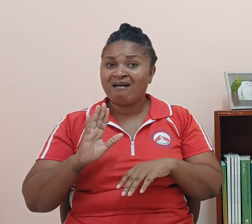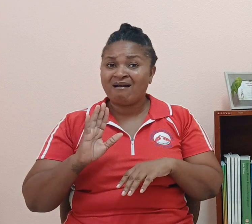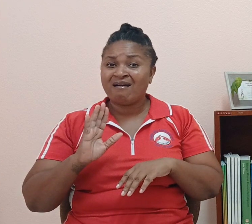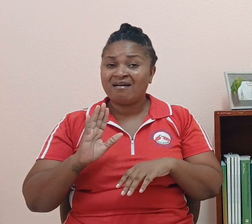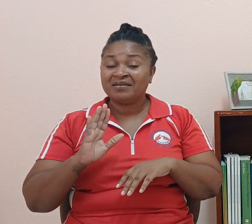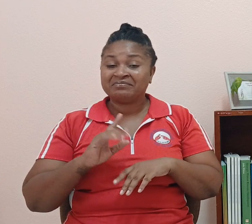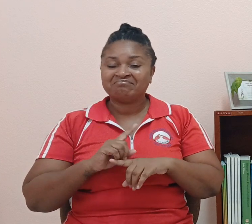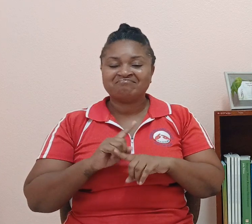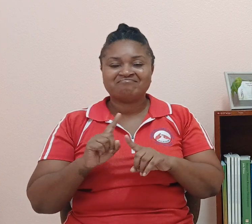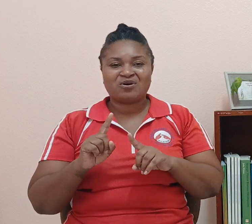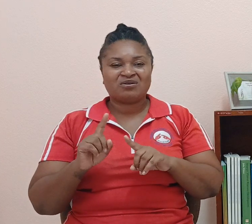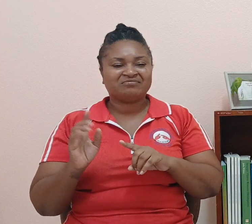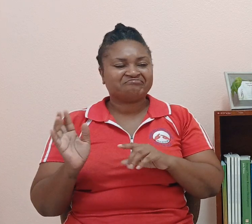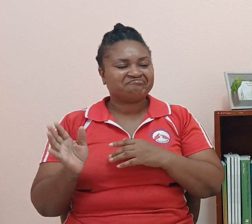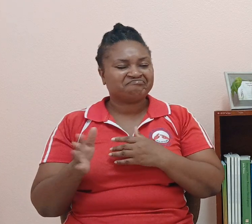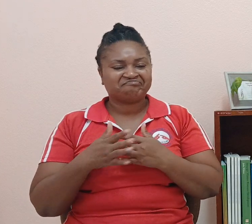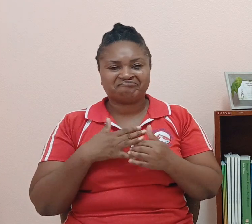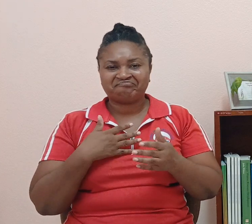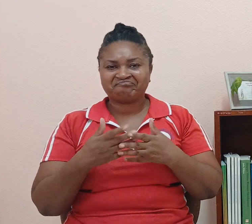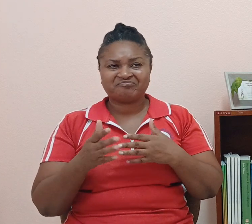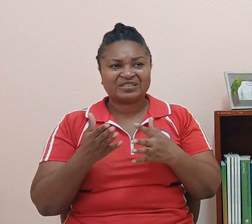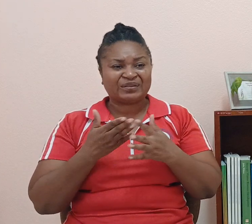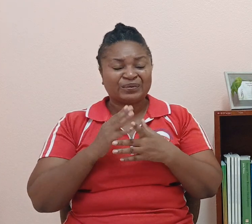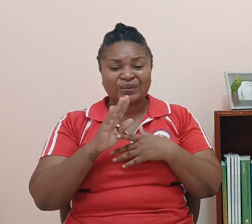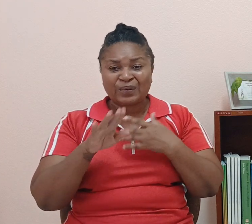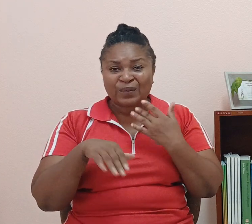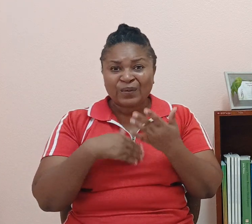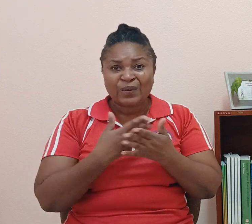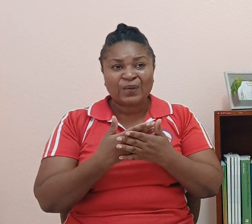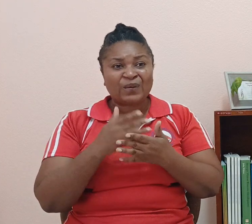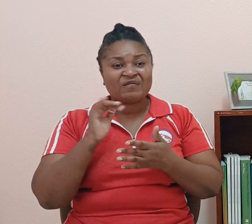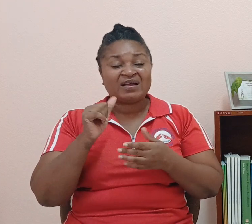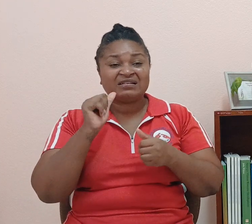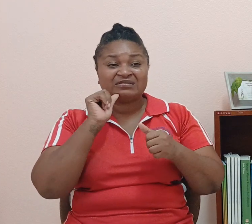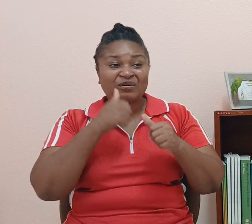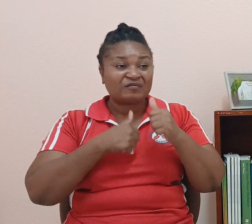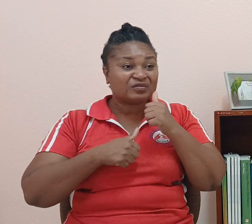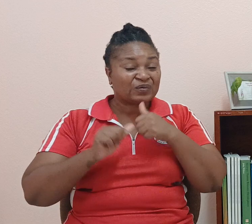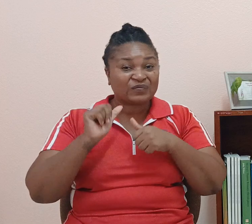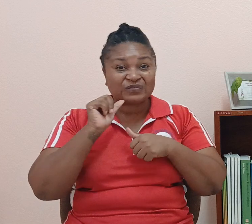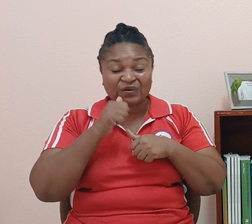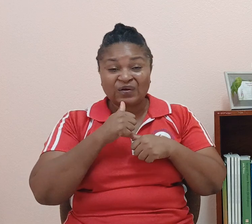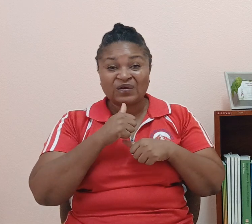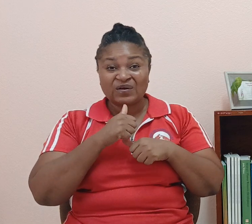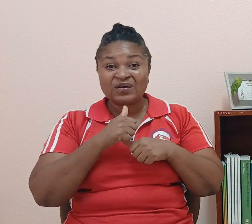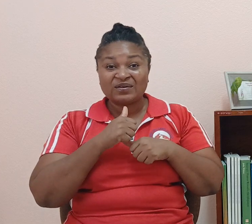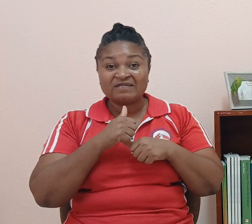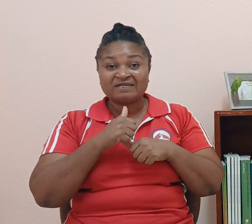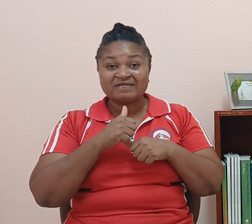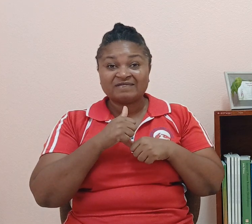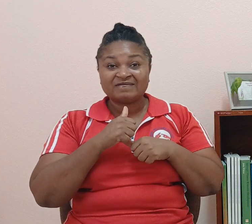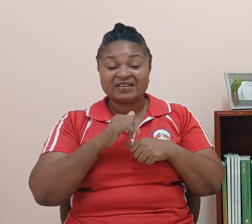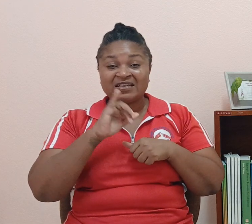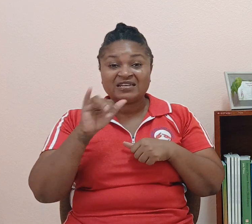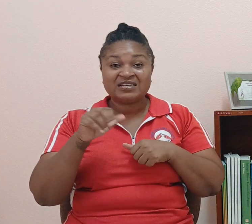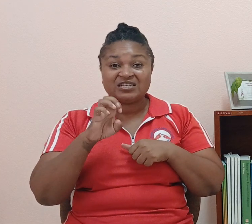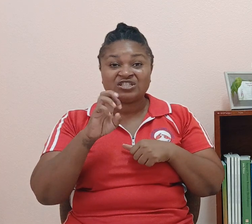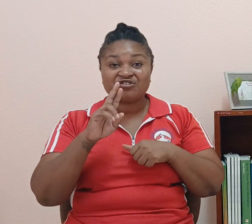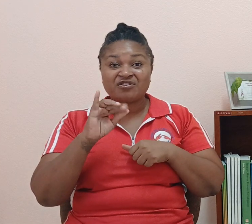But amid all the graphic details of his suffering, Jeremiah recalls the